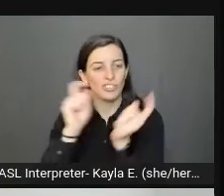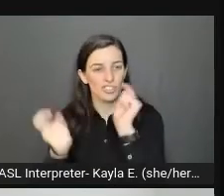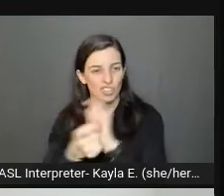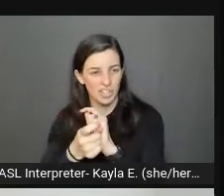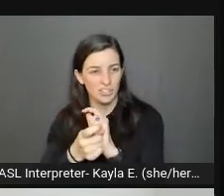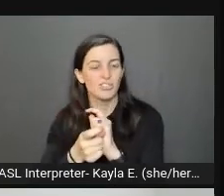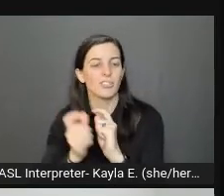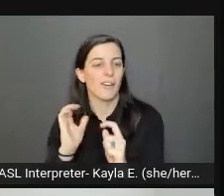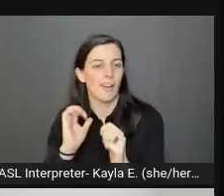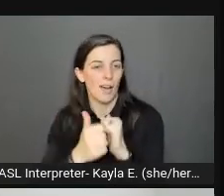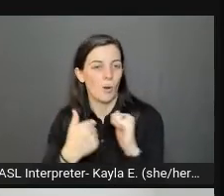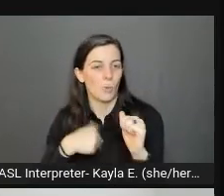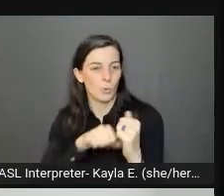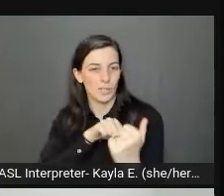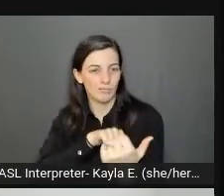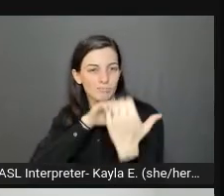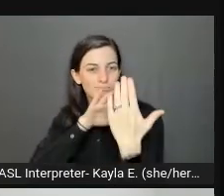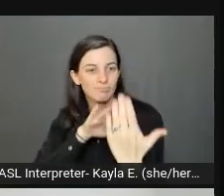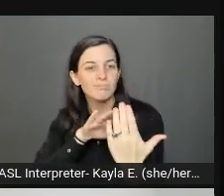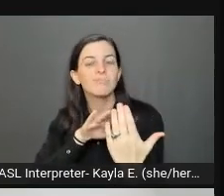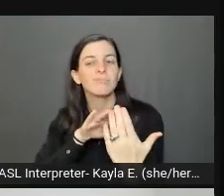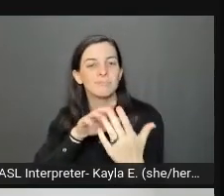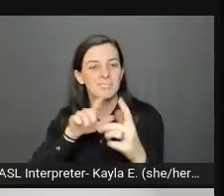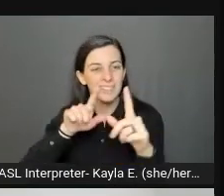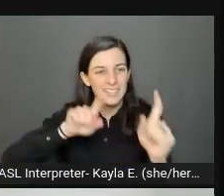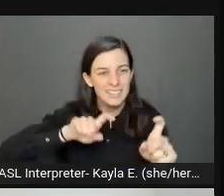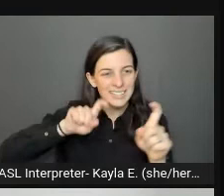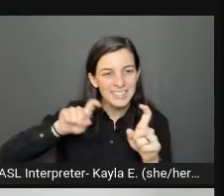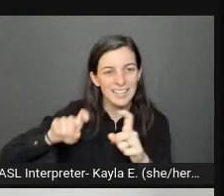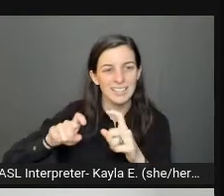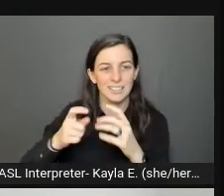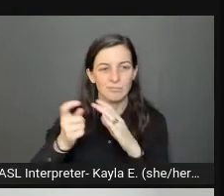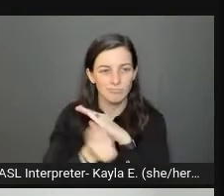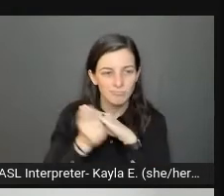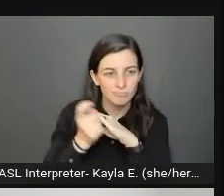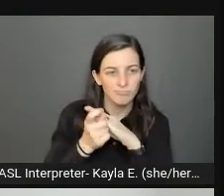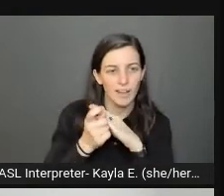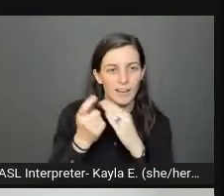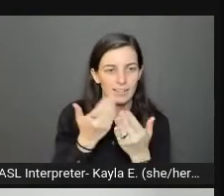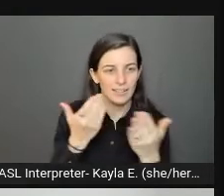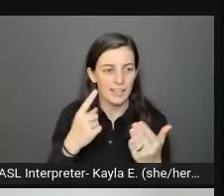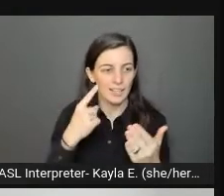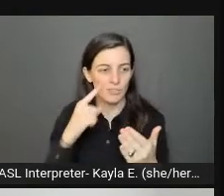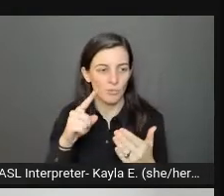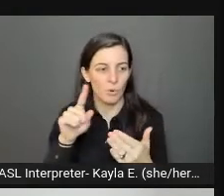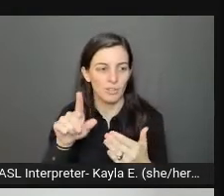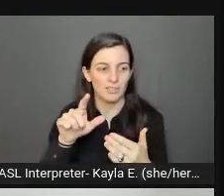that we can implement test automation for accessibility, differently than what we've done until today,